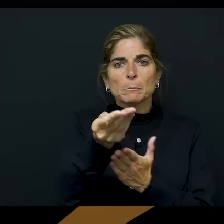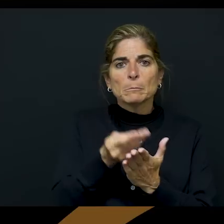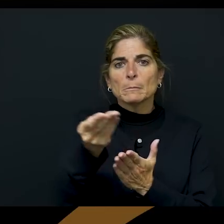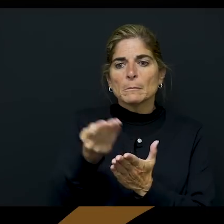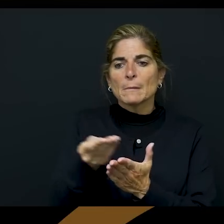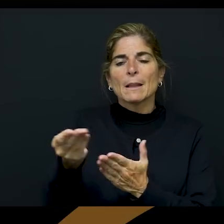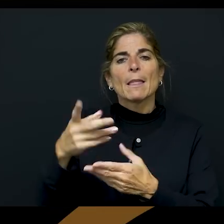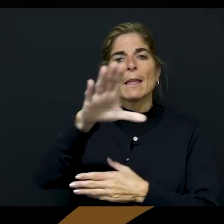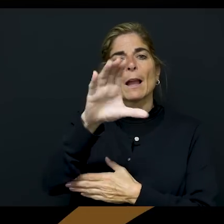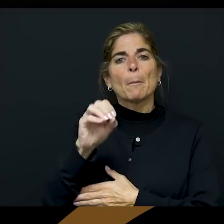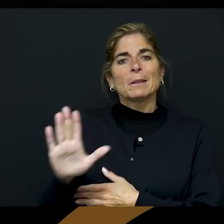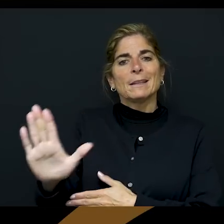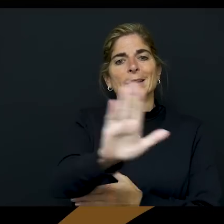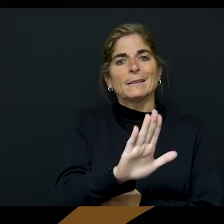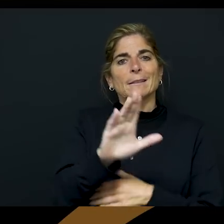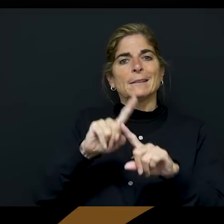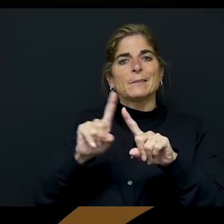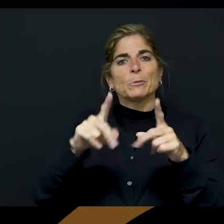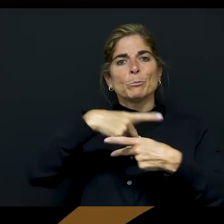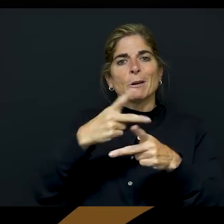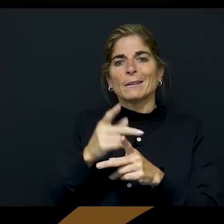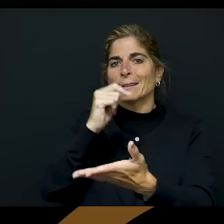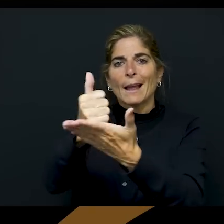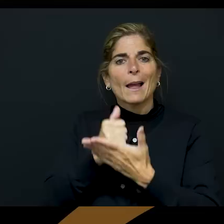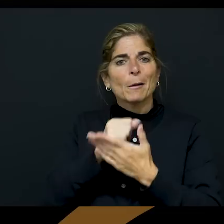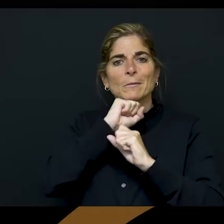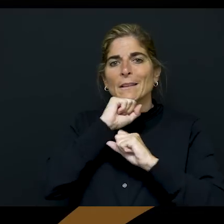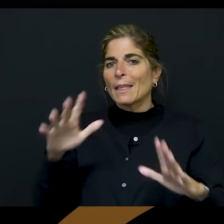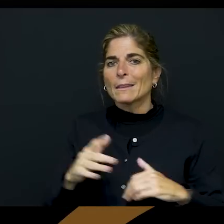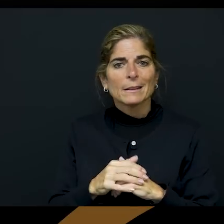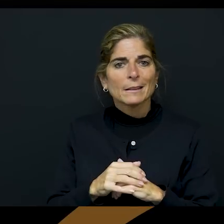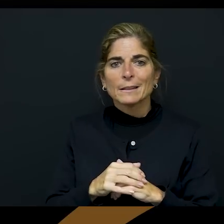the manufacturers of those products were not helping to make my life any easier.